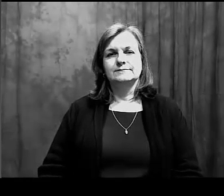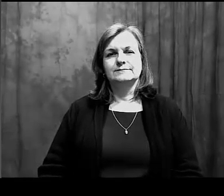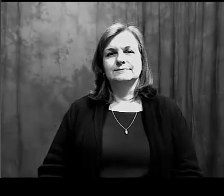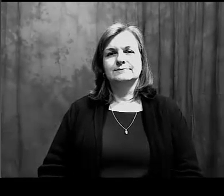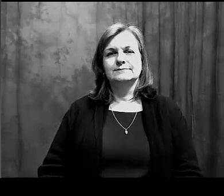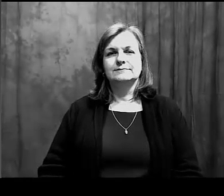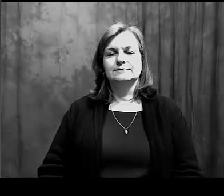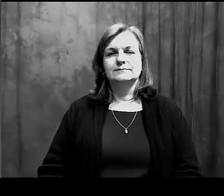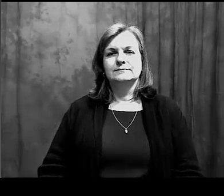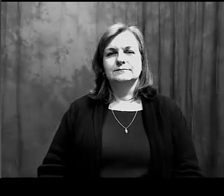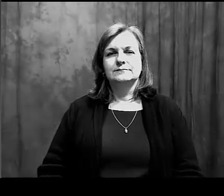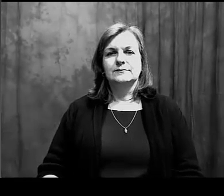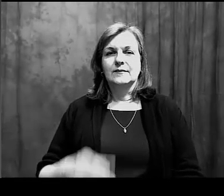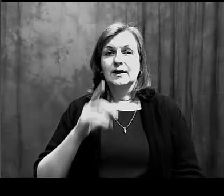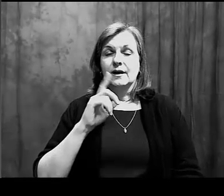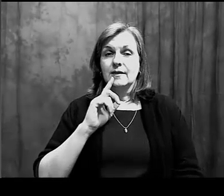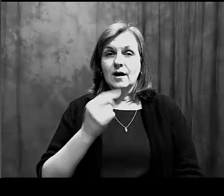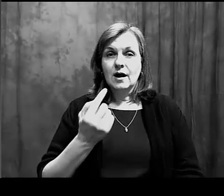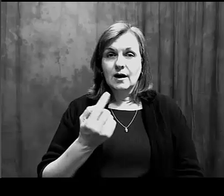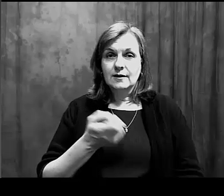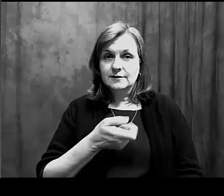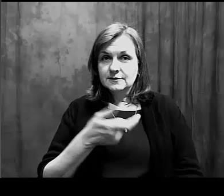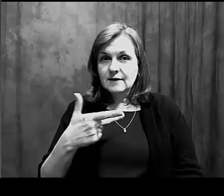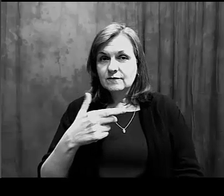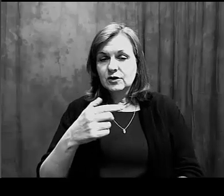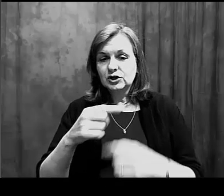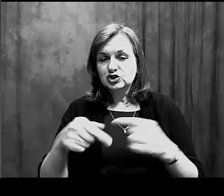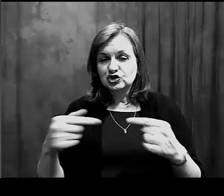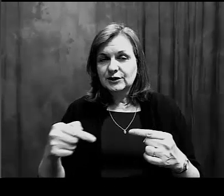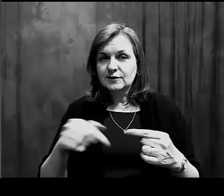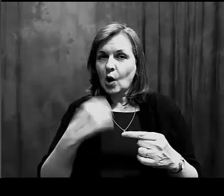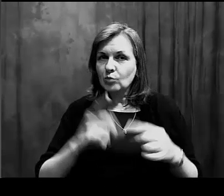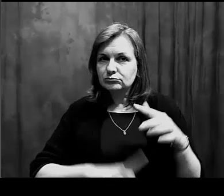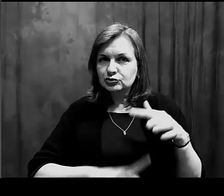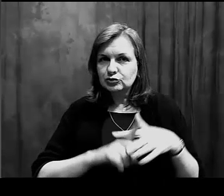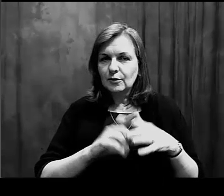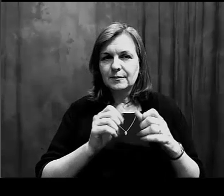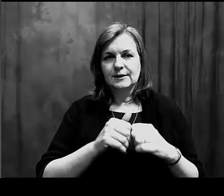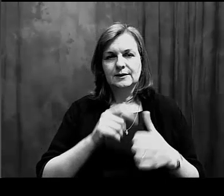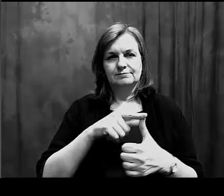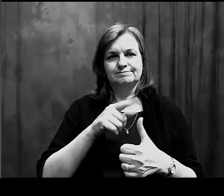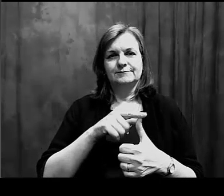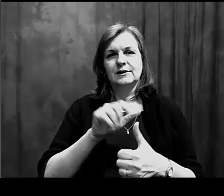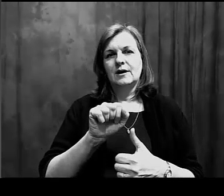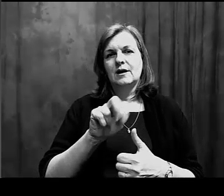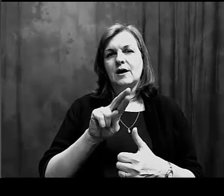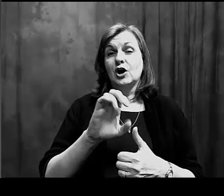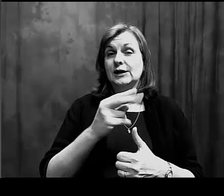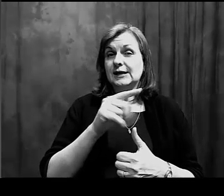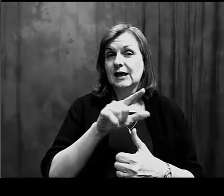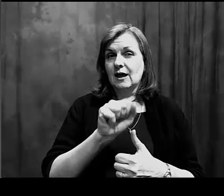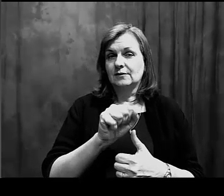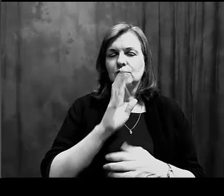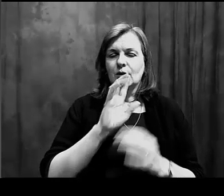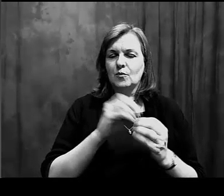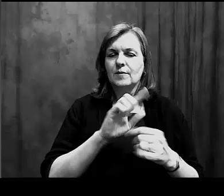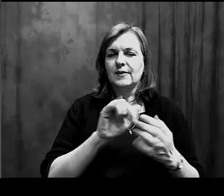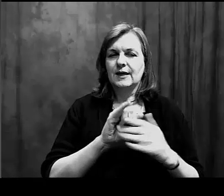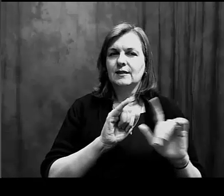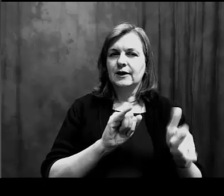we know that there are a number of genes that only are specific to archaea and we'll talk about those more later -- eukaryotes are